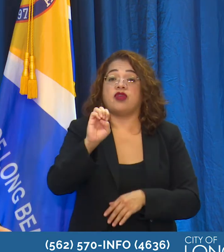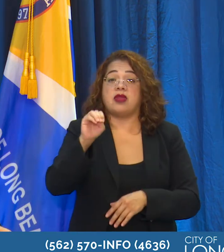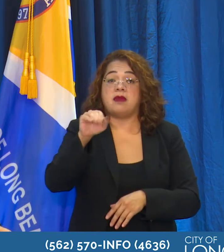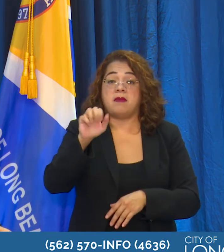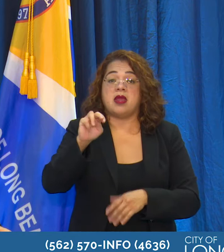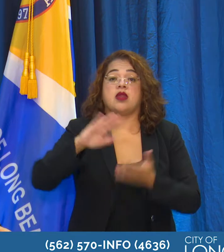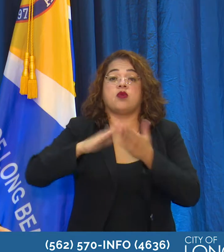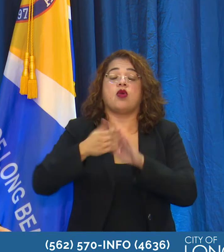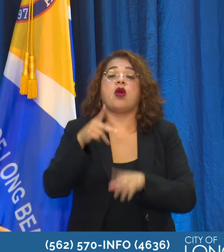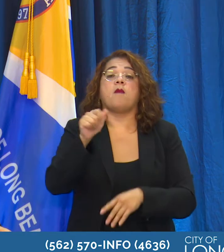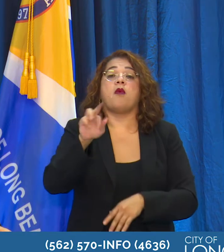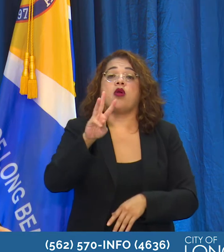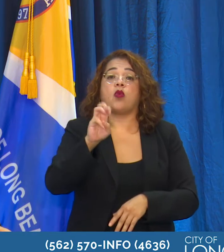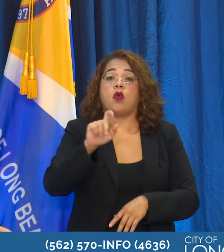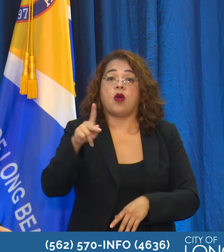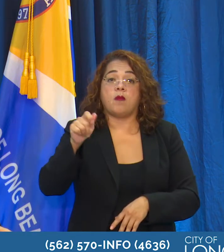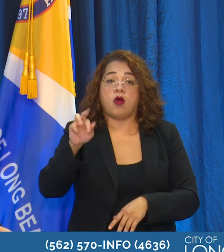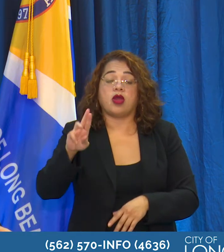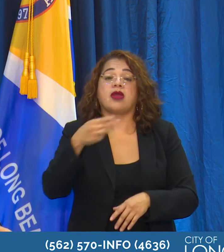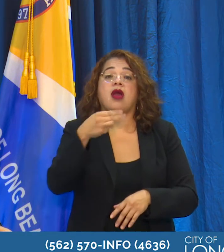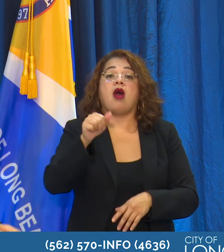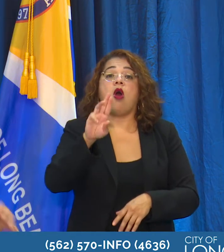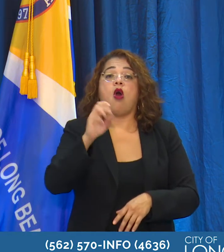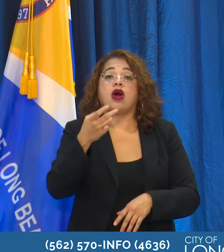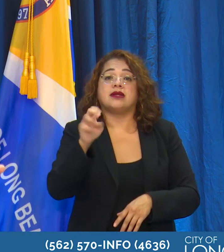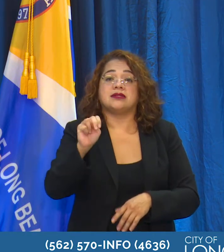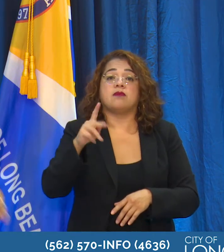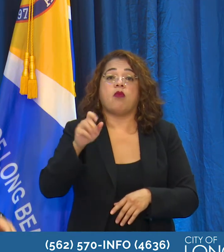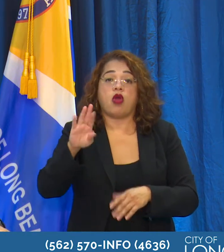Heartwell Park Community Center, Houghton Park Community Center, here at Long Beach